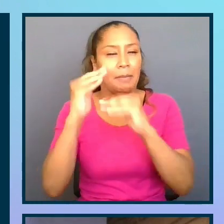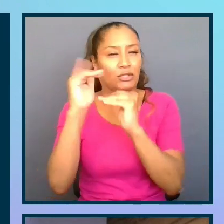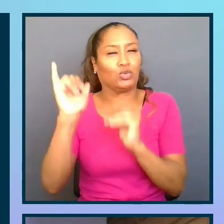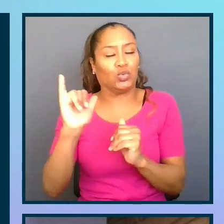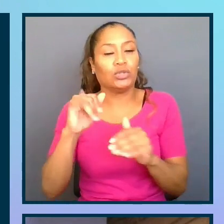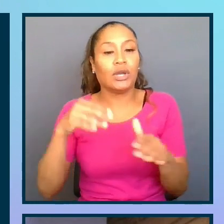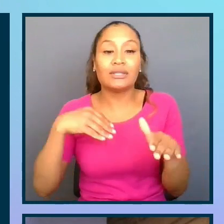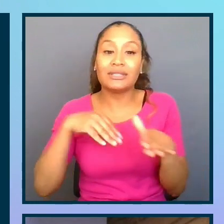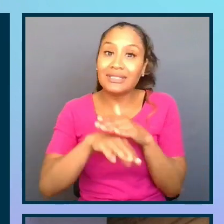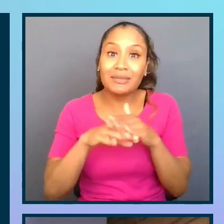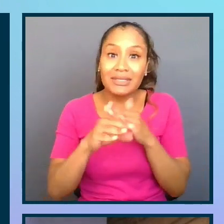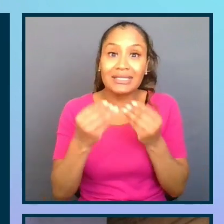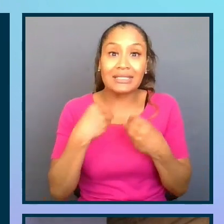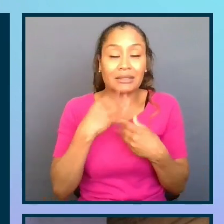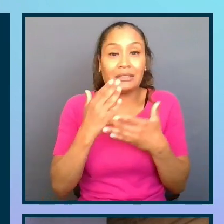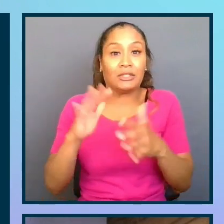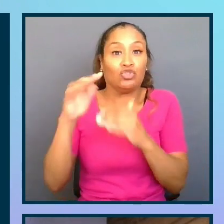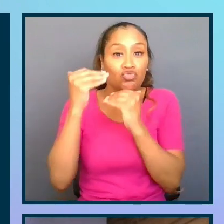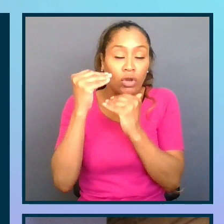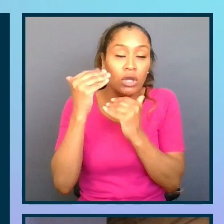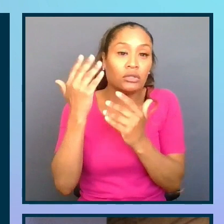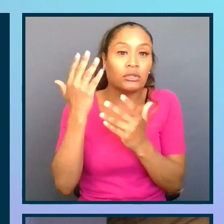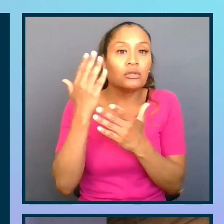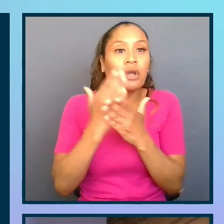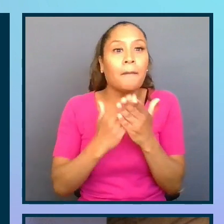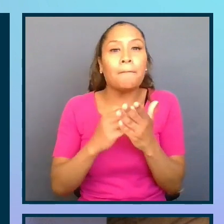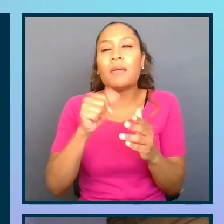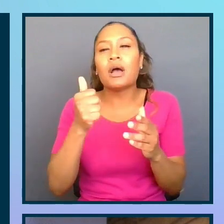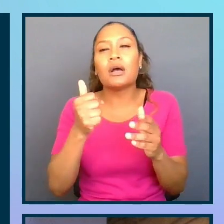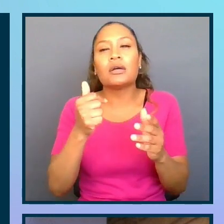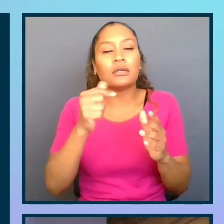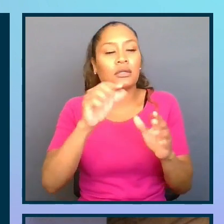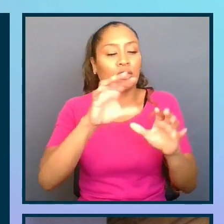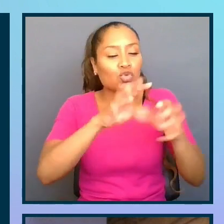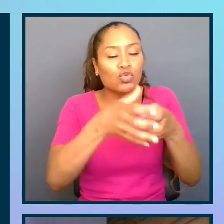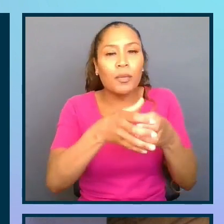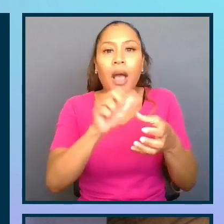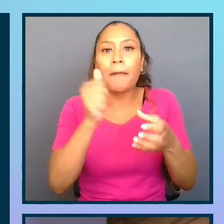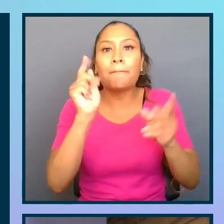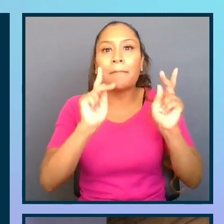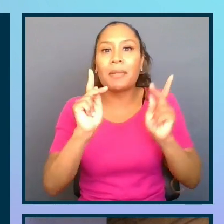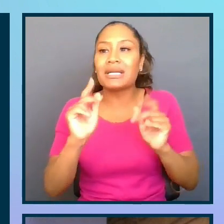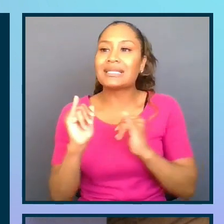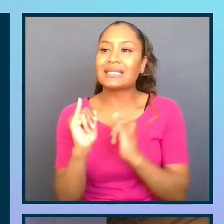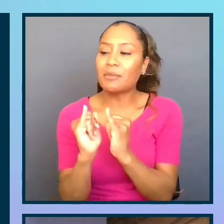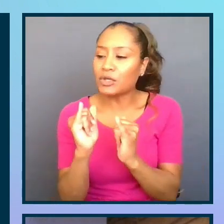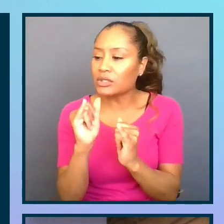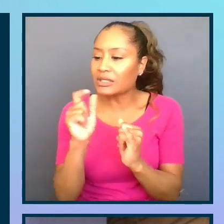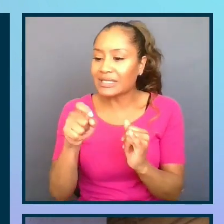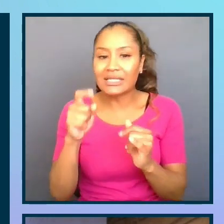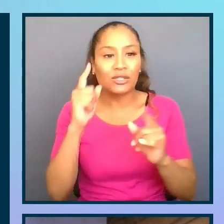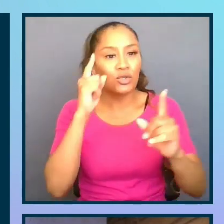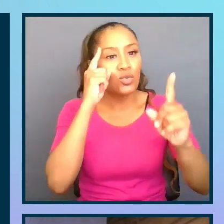simply is another user group or another set of people with similar needs, goals and concerns to take into account.